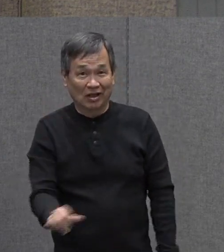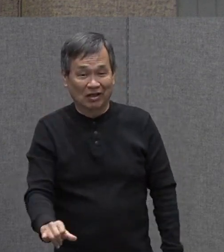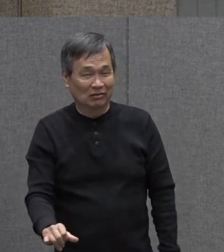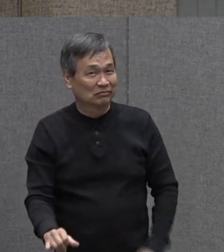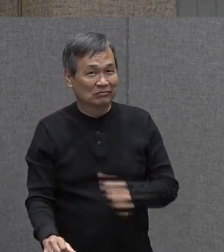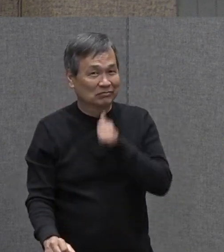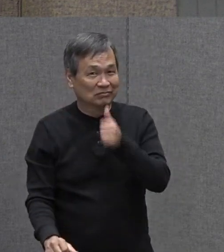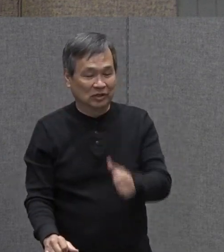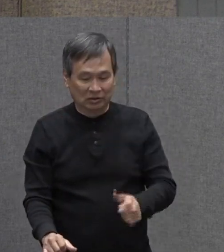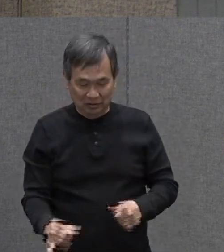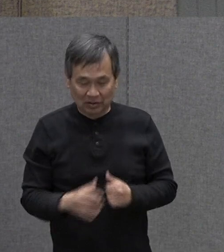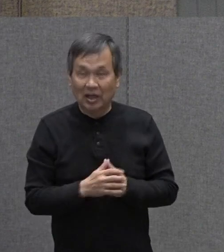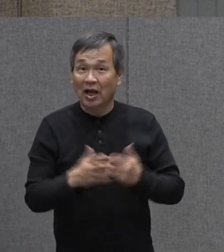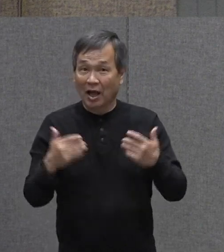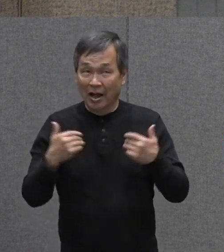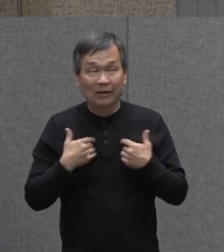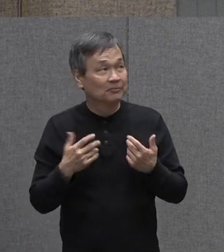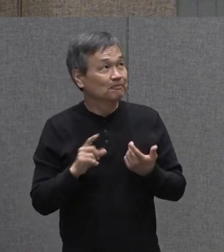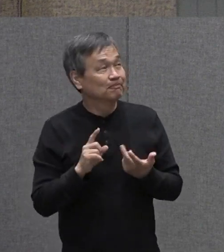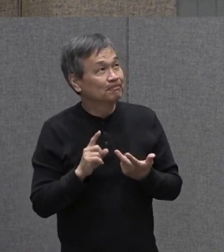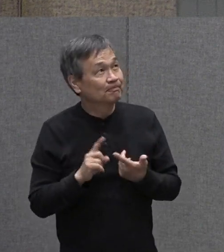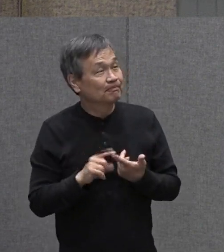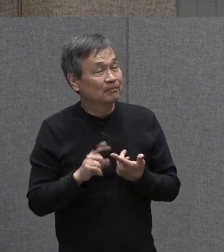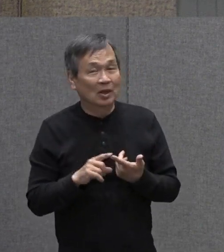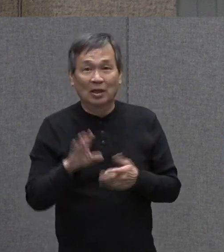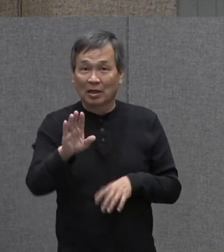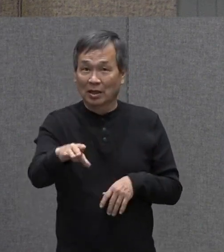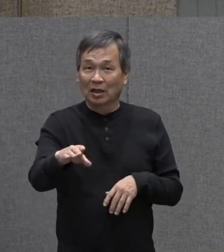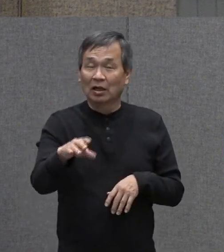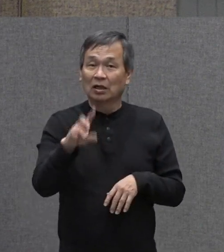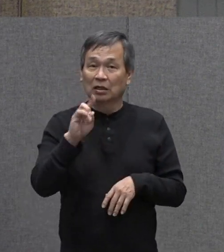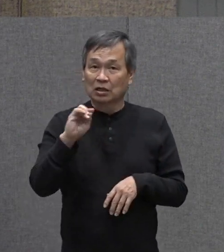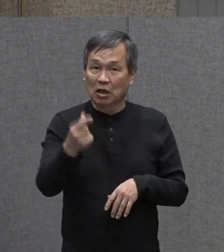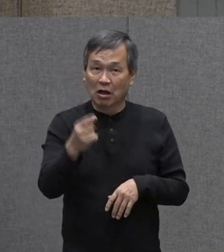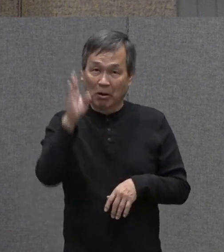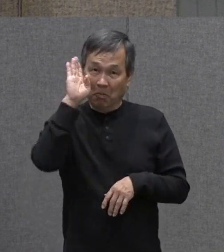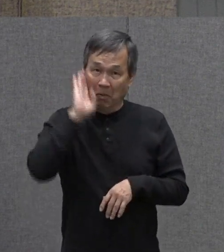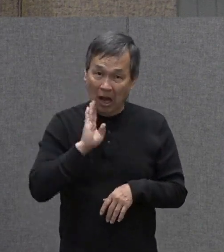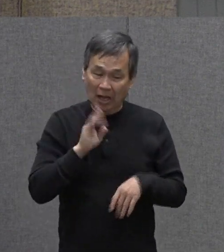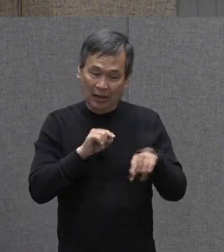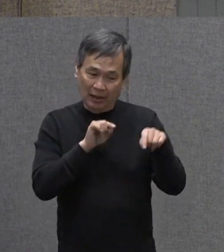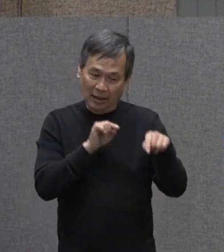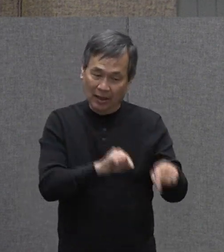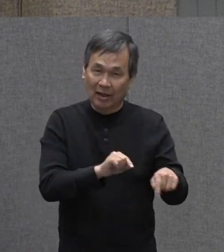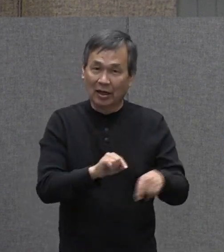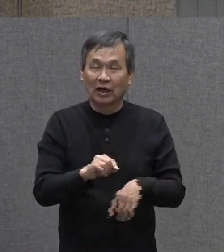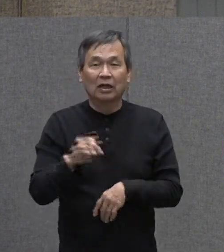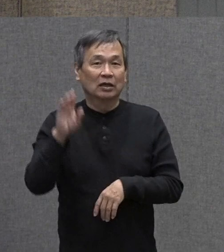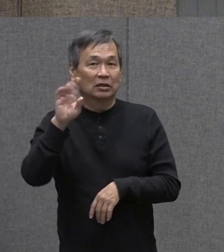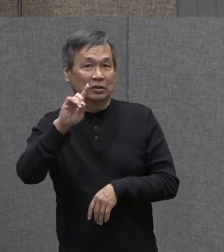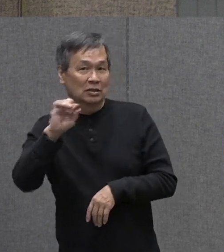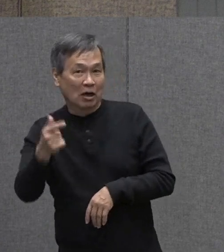I have a black dog, and a gray dog.